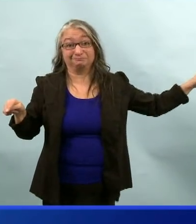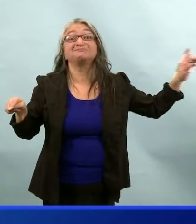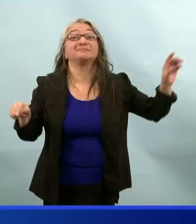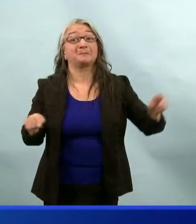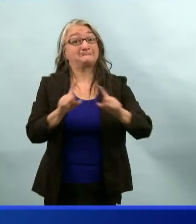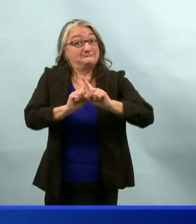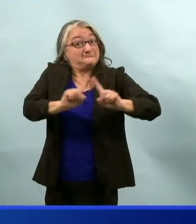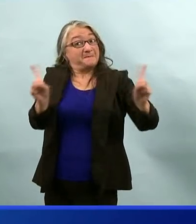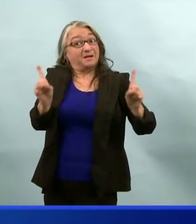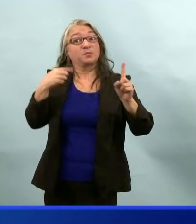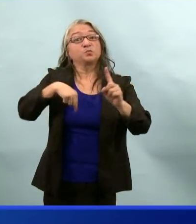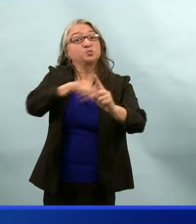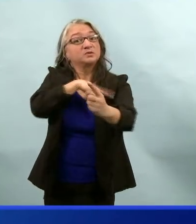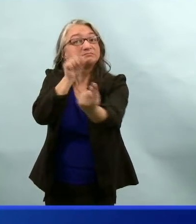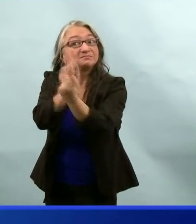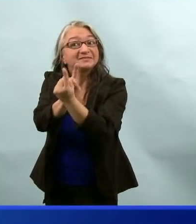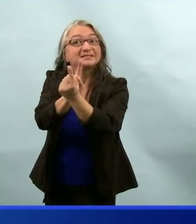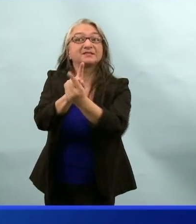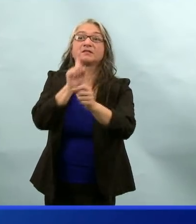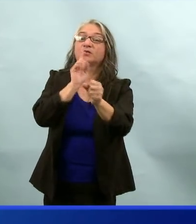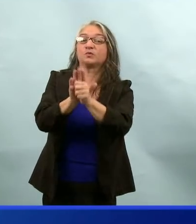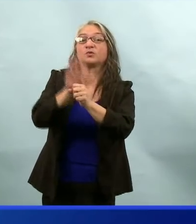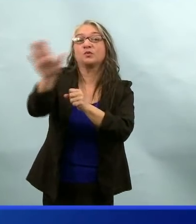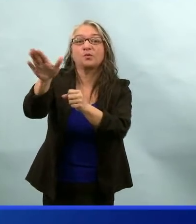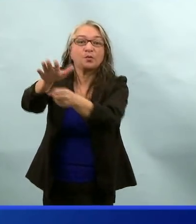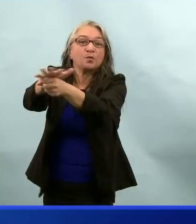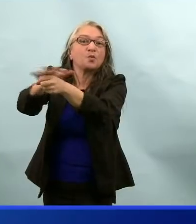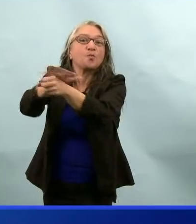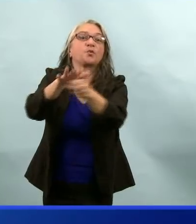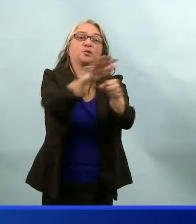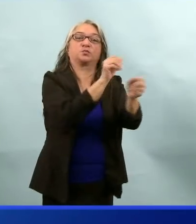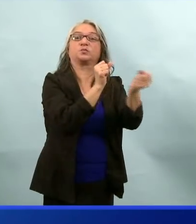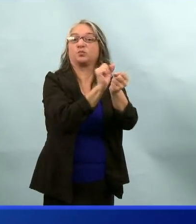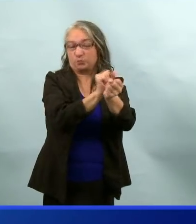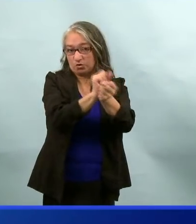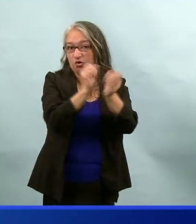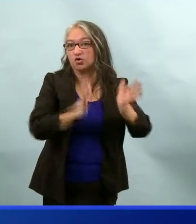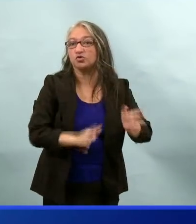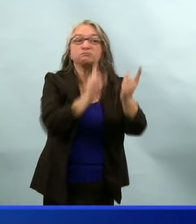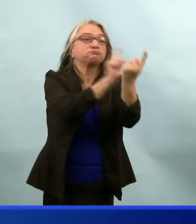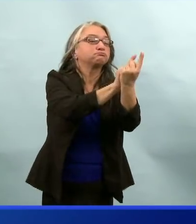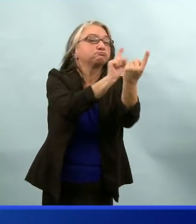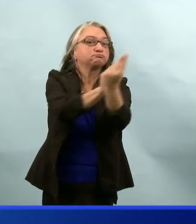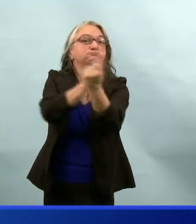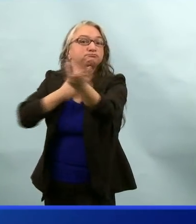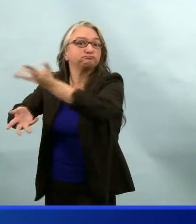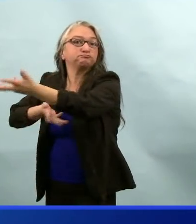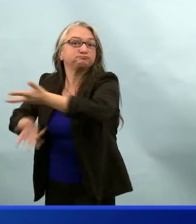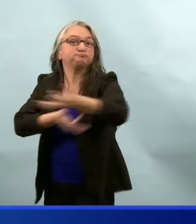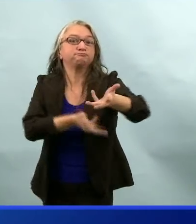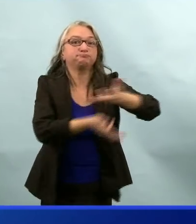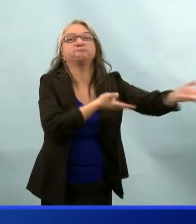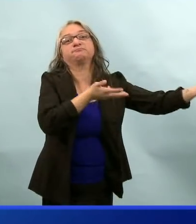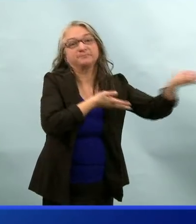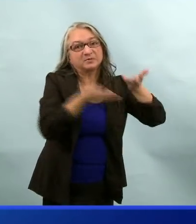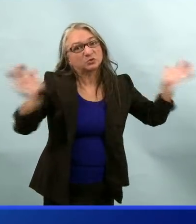with representations of certain populations to help address this and from a public health perspective we're going to keep doing that to help